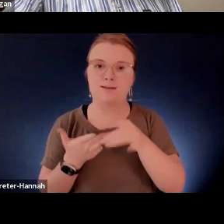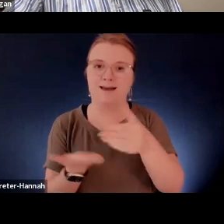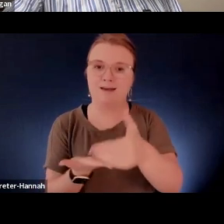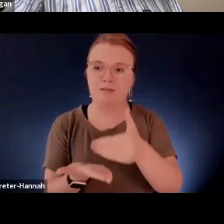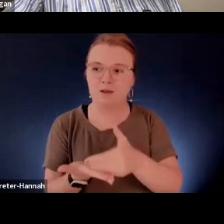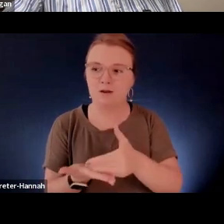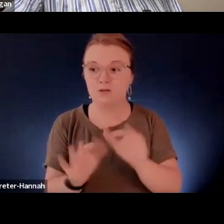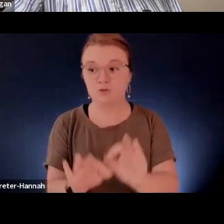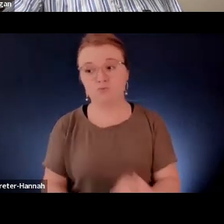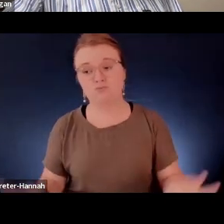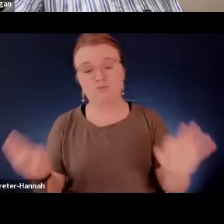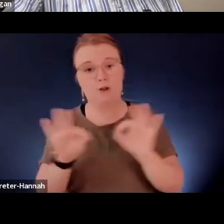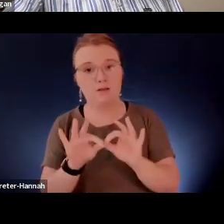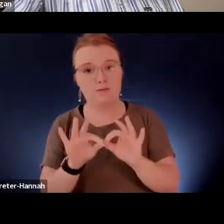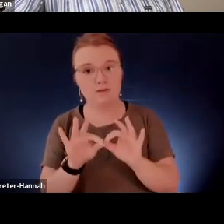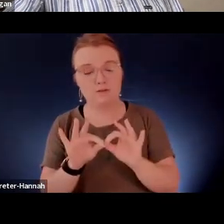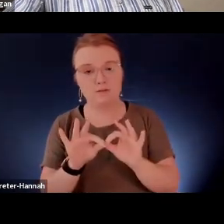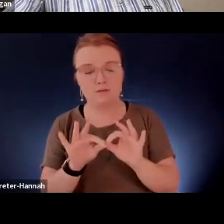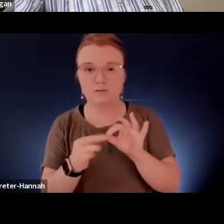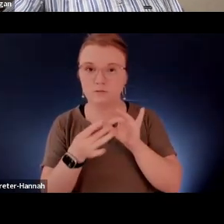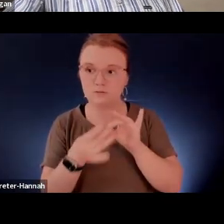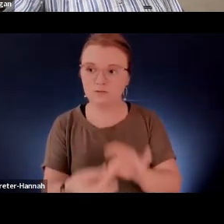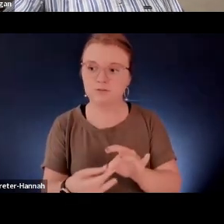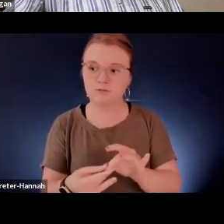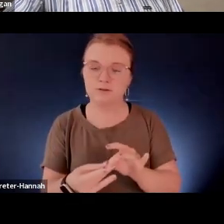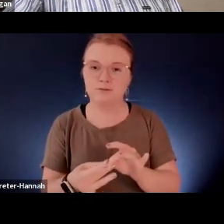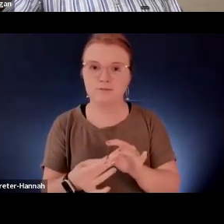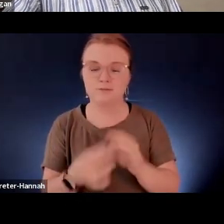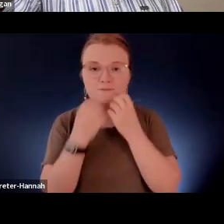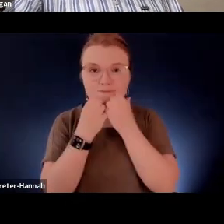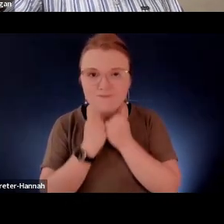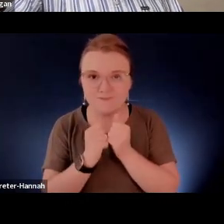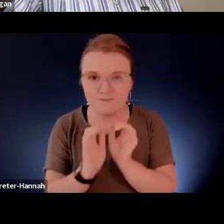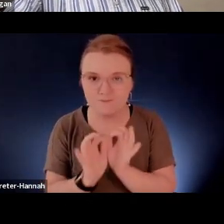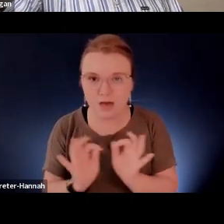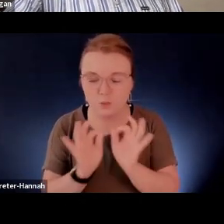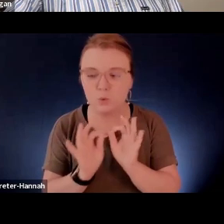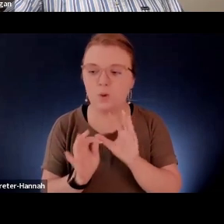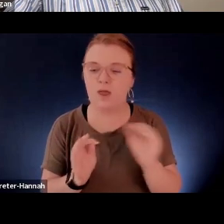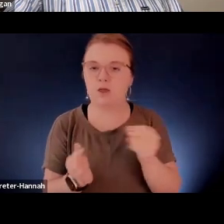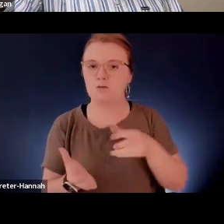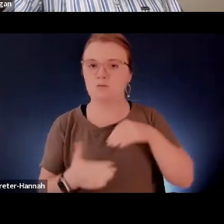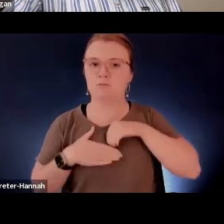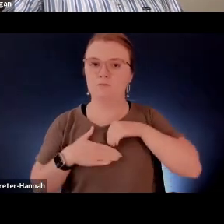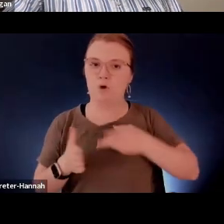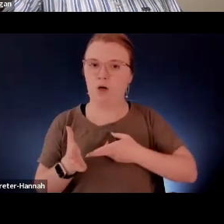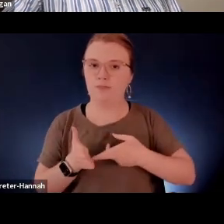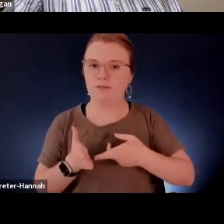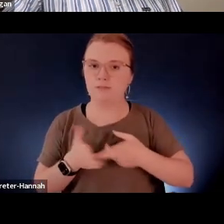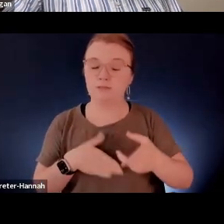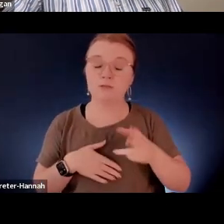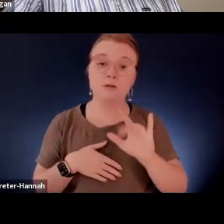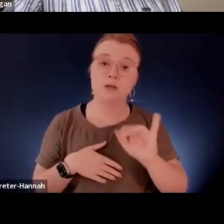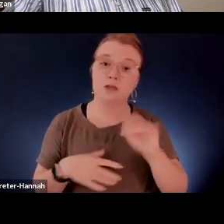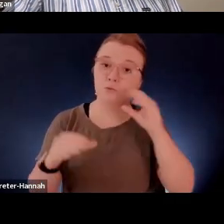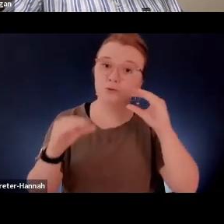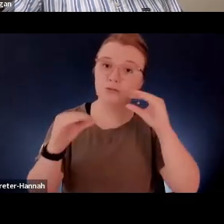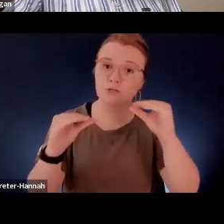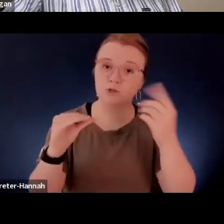and authenticity. If you are teaching something that students don't encounter in everyday life